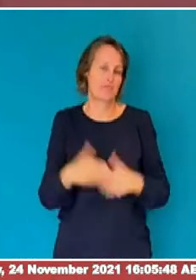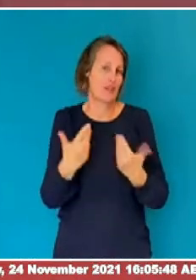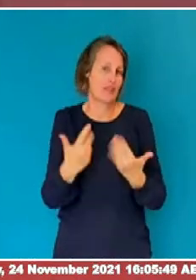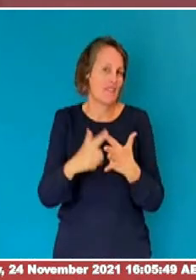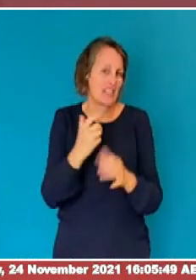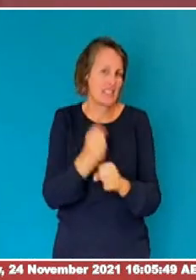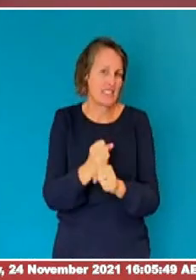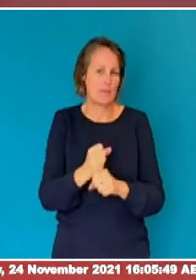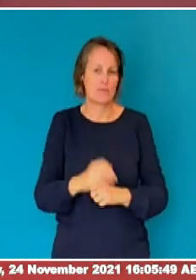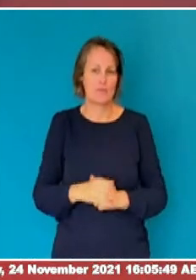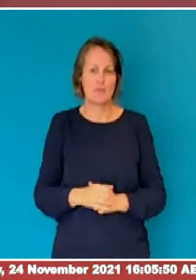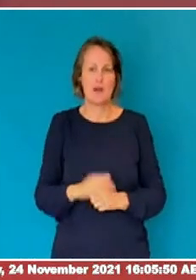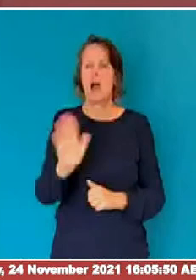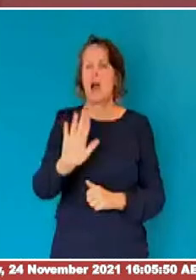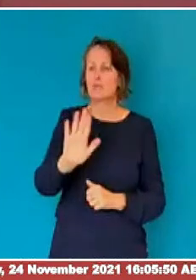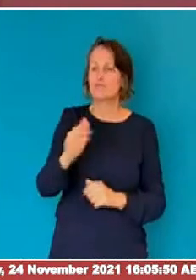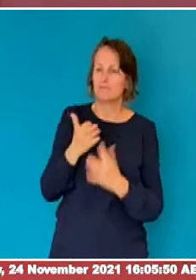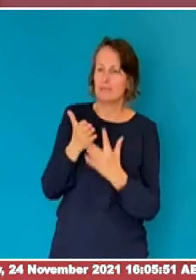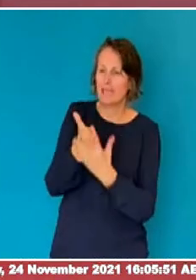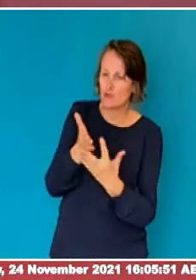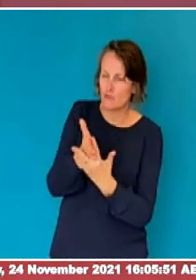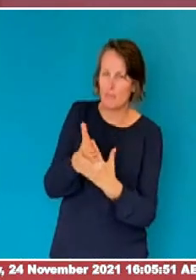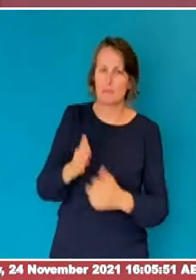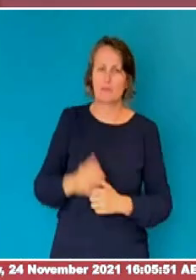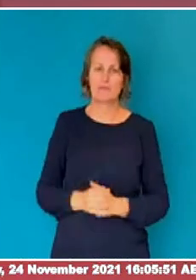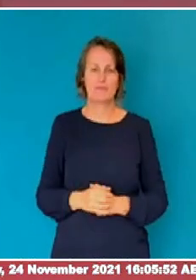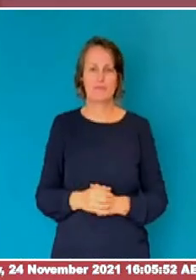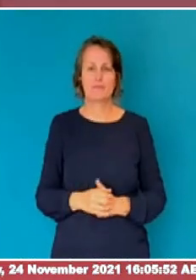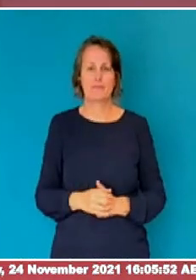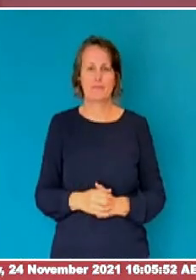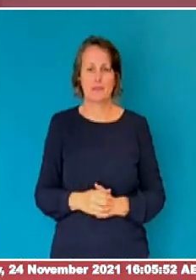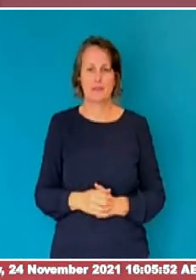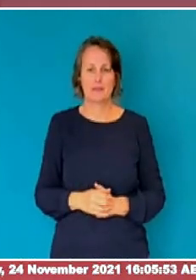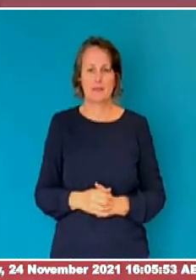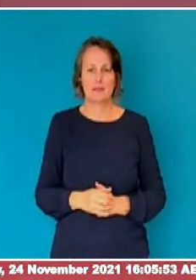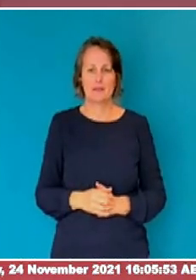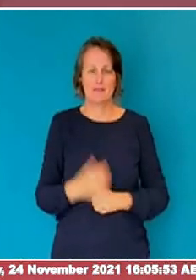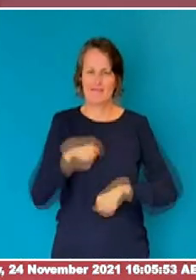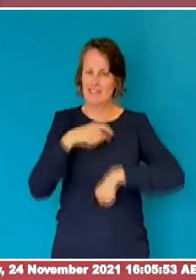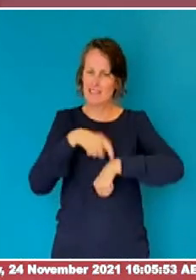I will cut you off there, we have very tight time and there are a few ---